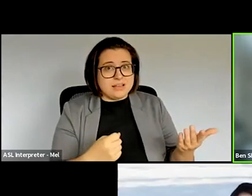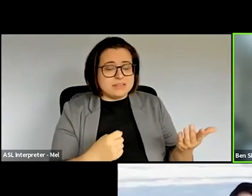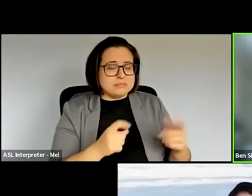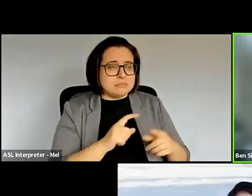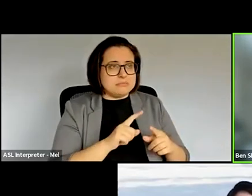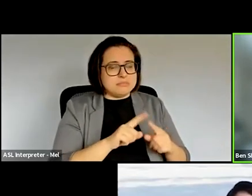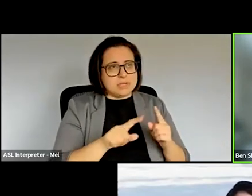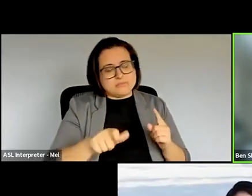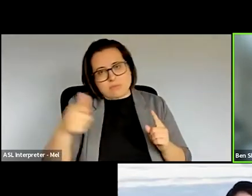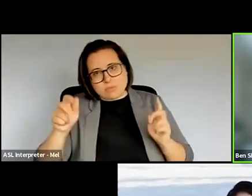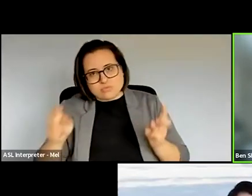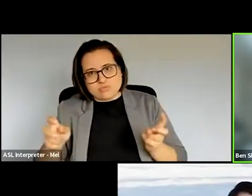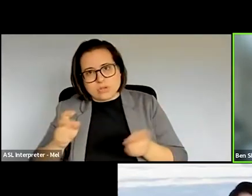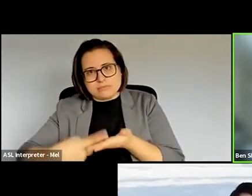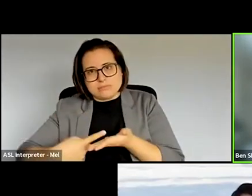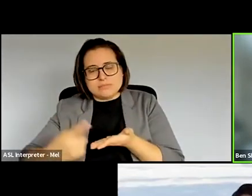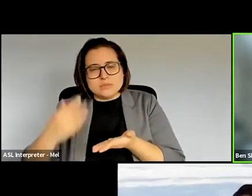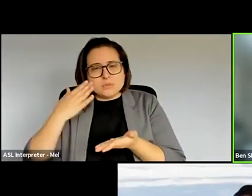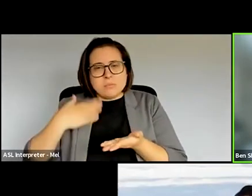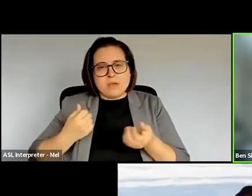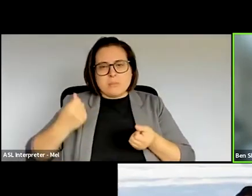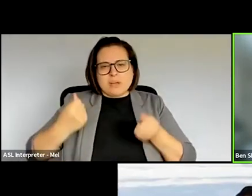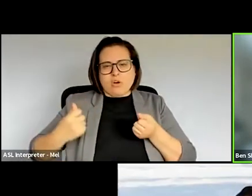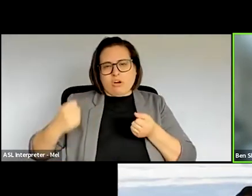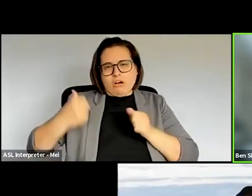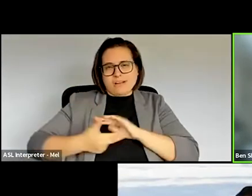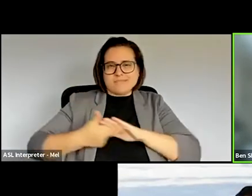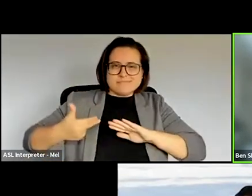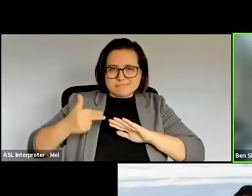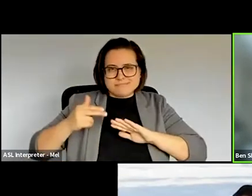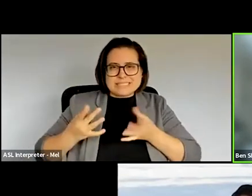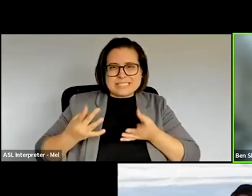I think some of you know my bumper sticker which supports Meredith's point that "Humans in the